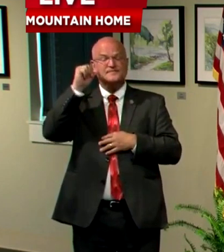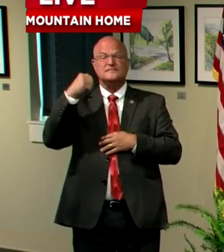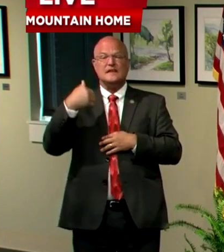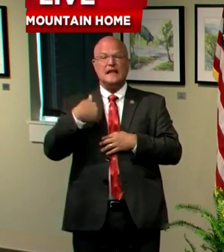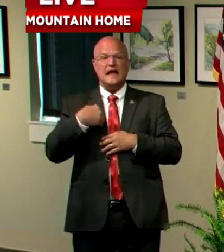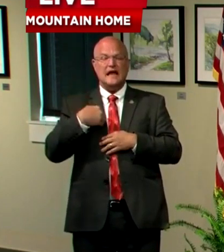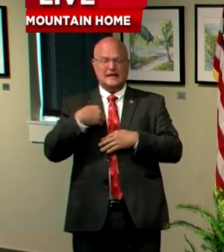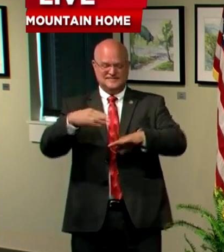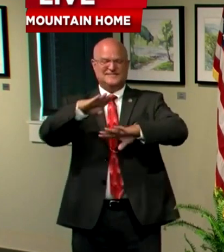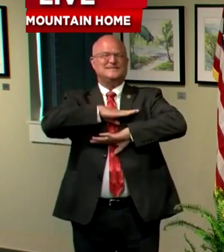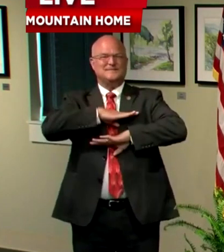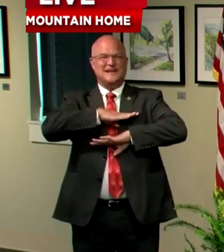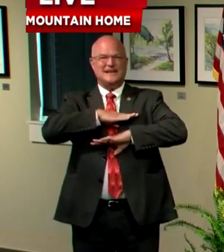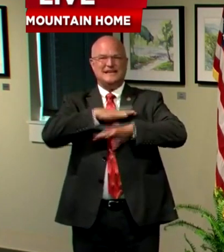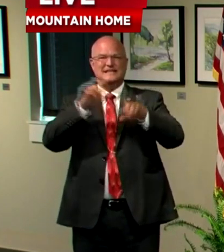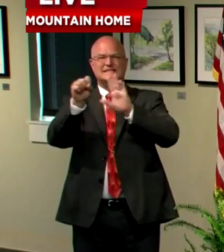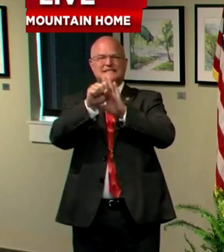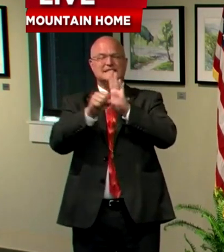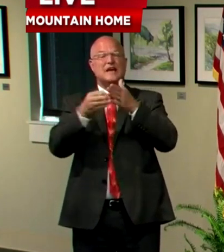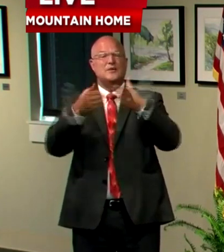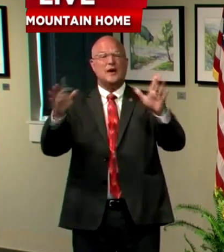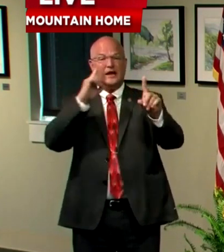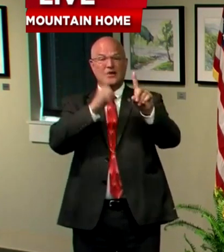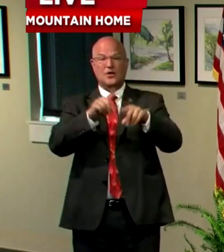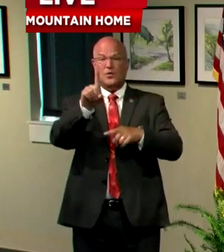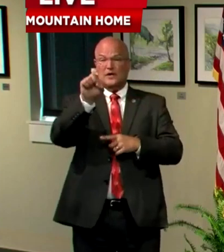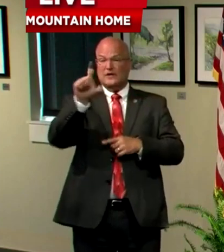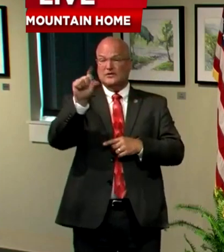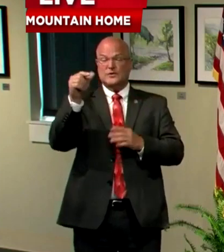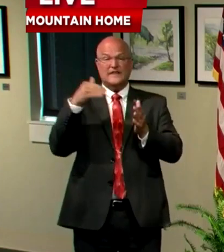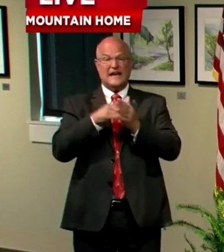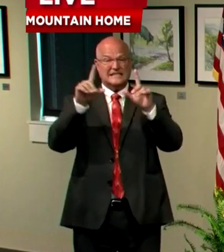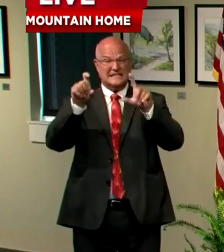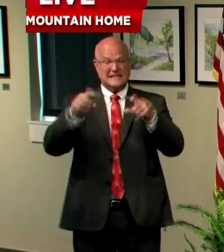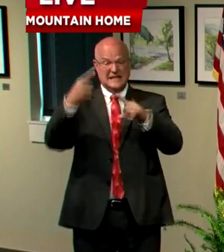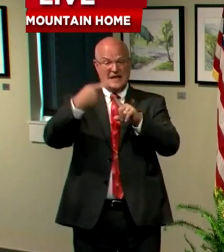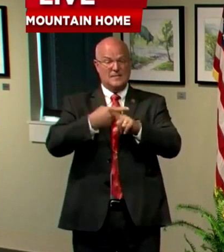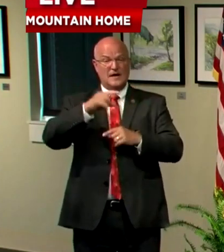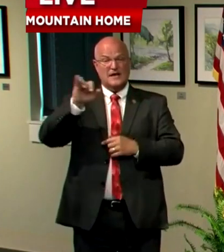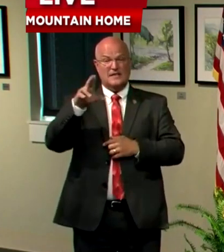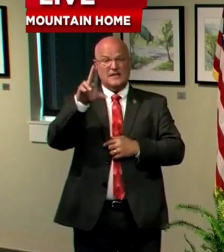PART OF THAT STRATEGY IS OUR TESTING AND AS YOU KNOW, YESTERDAY WE MET OUR STATEWIDE